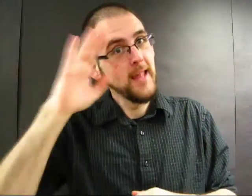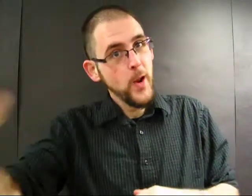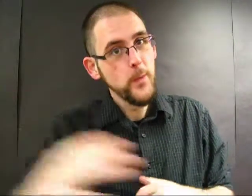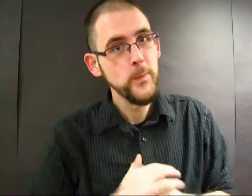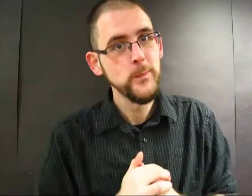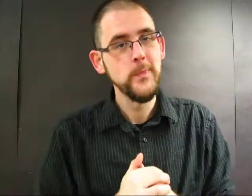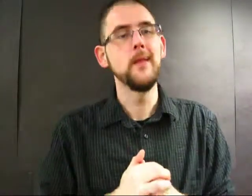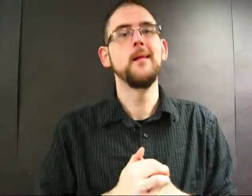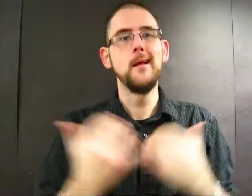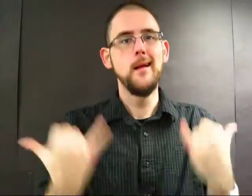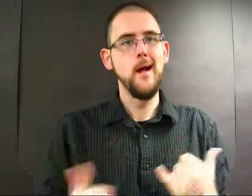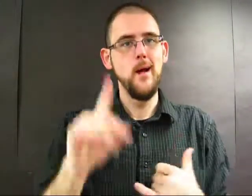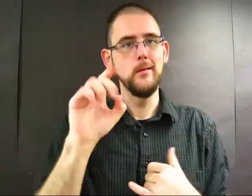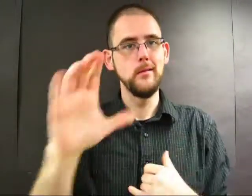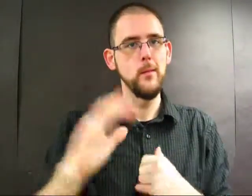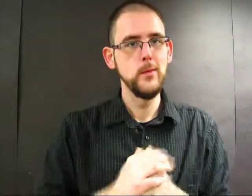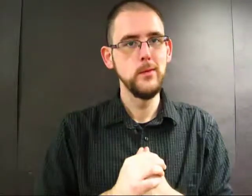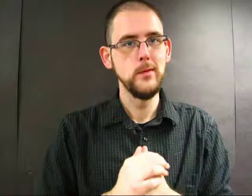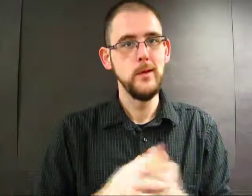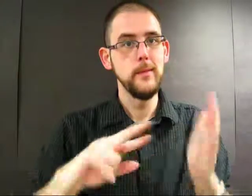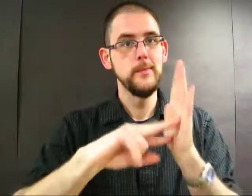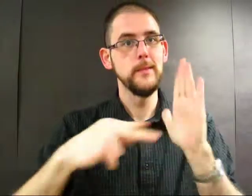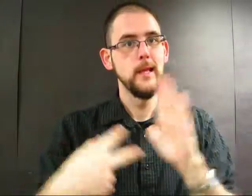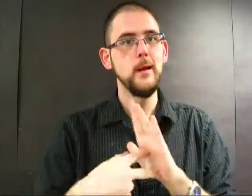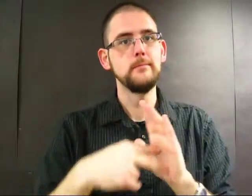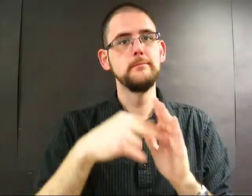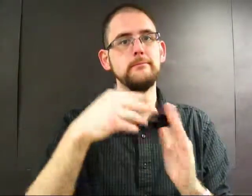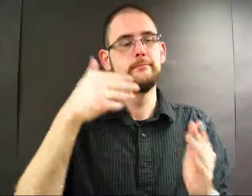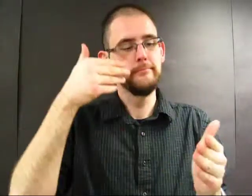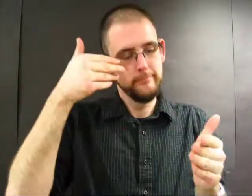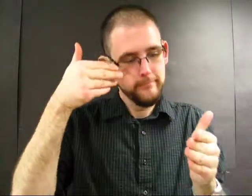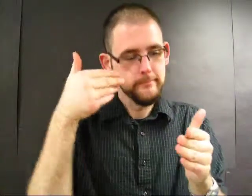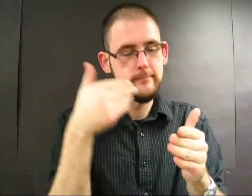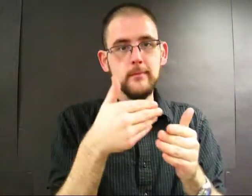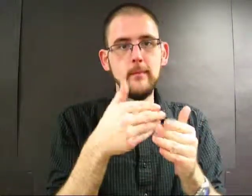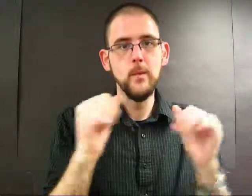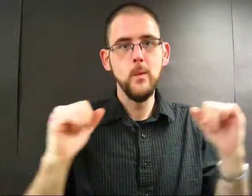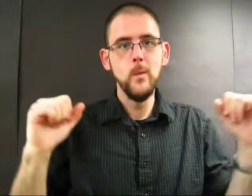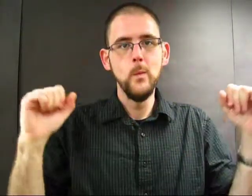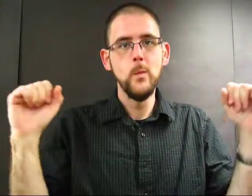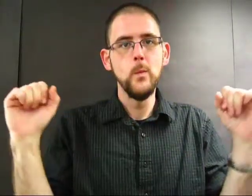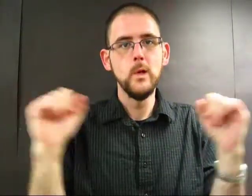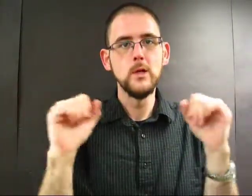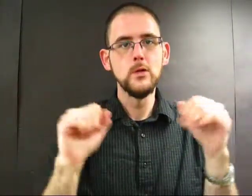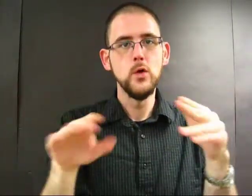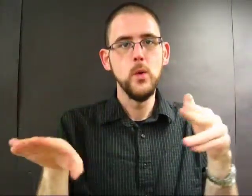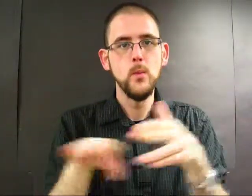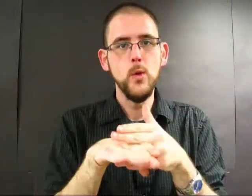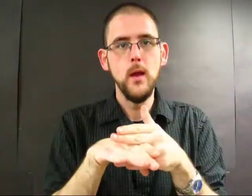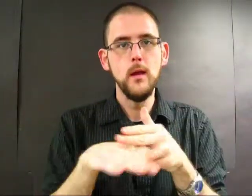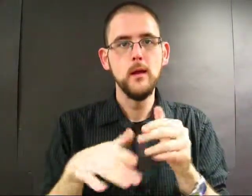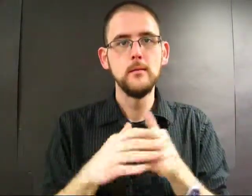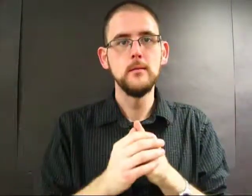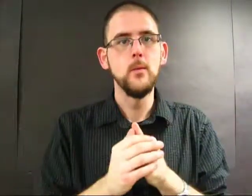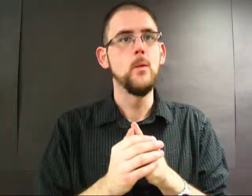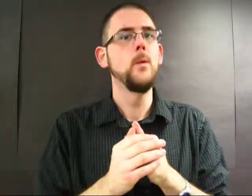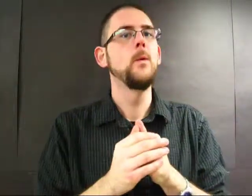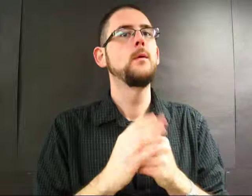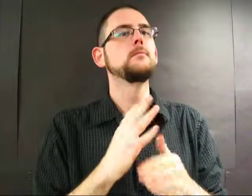Hello! Well, it's now December, which means that winter break is approaching.